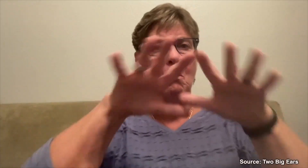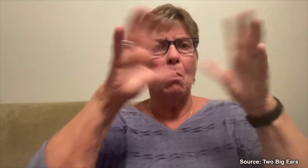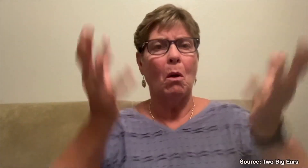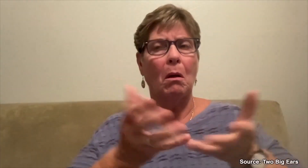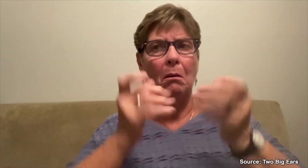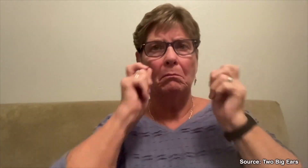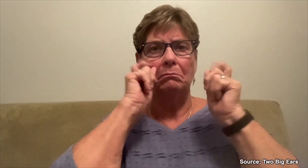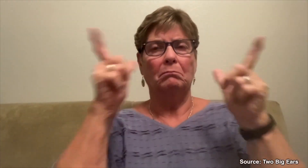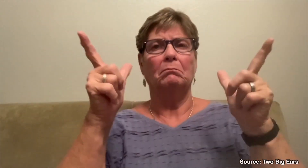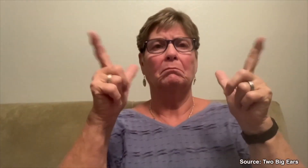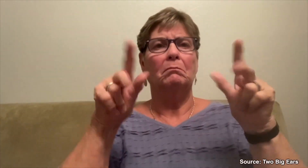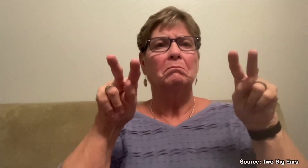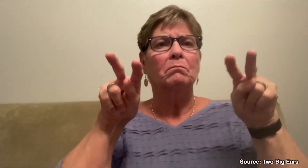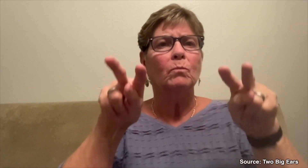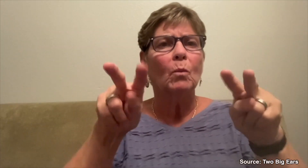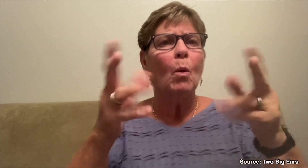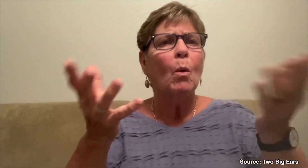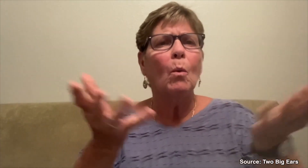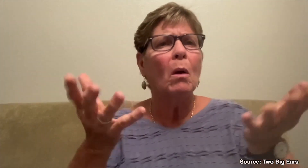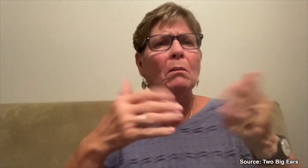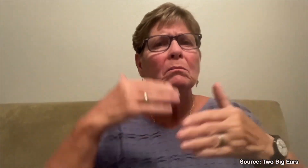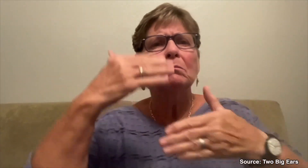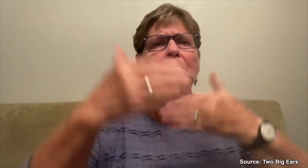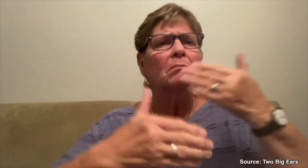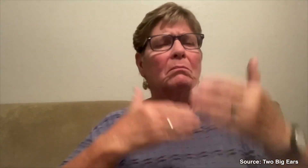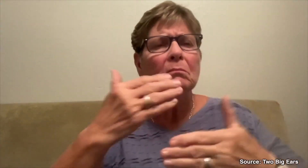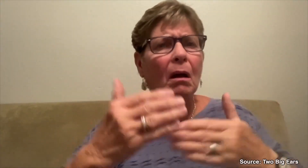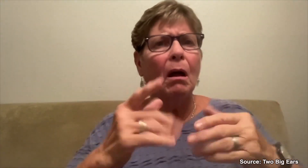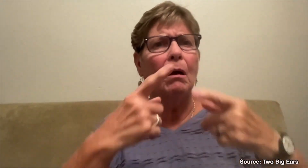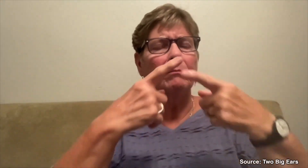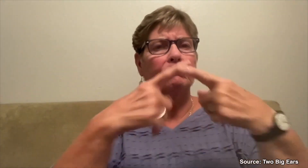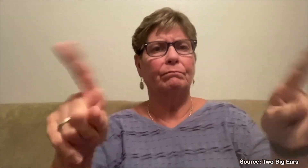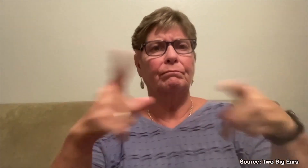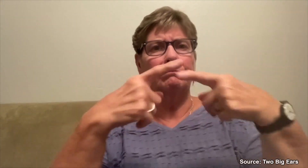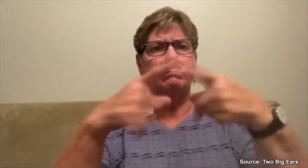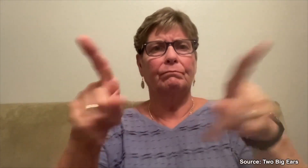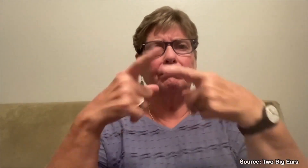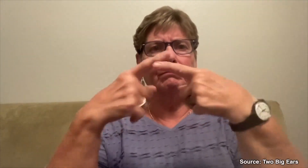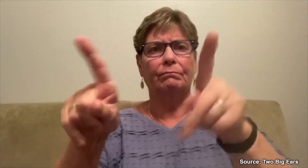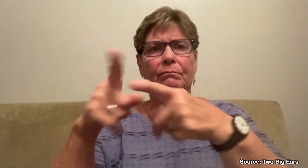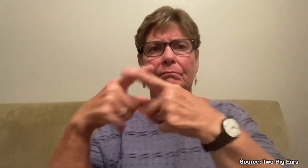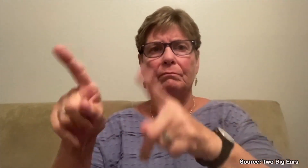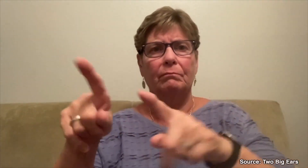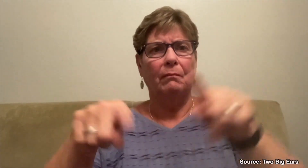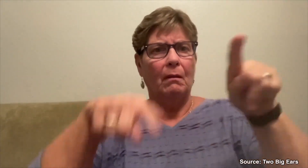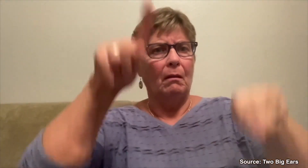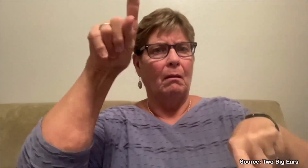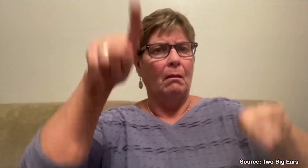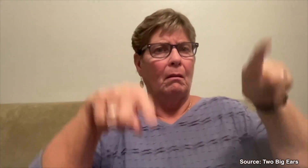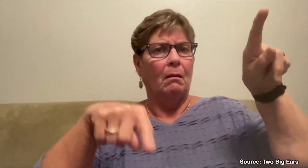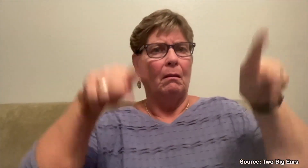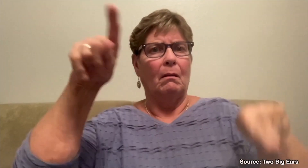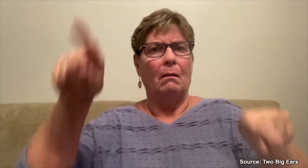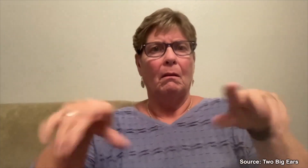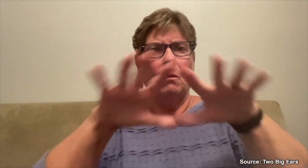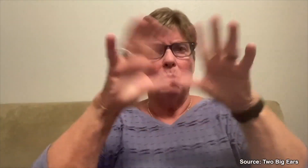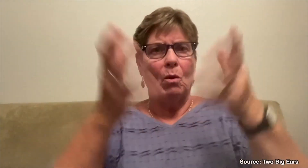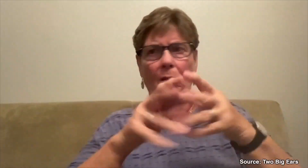We all were surprised as things progressed with conflicting stories